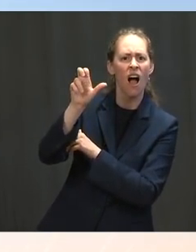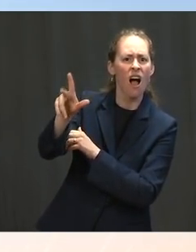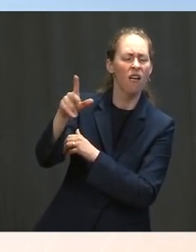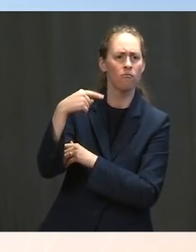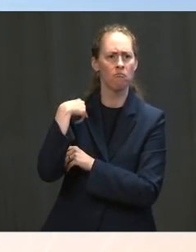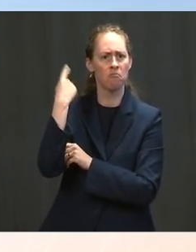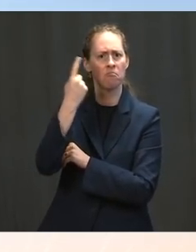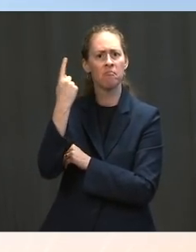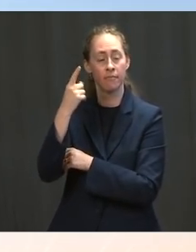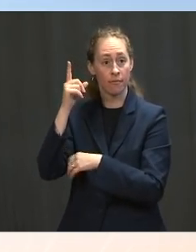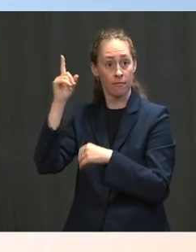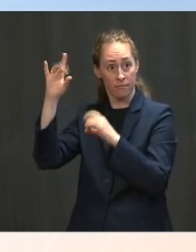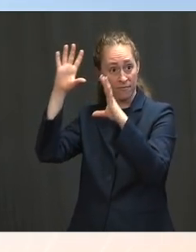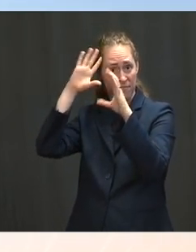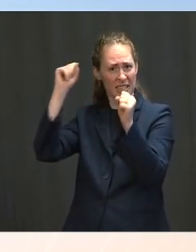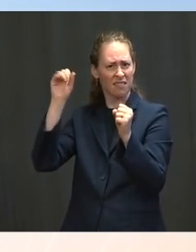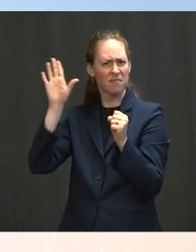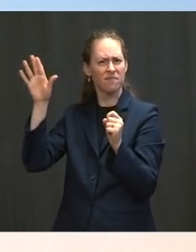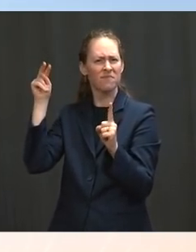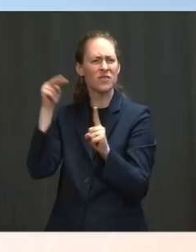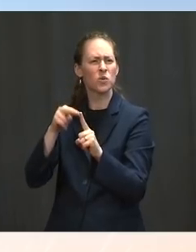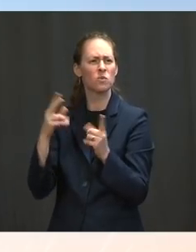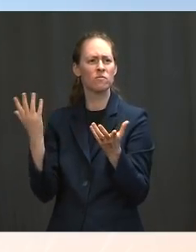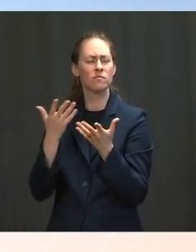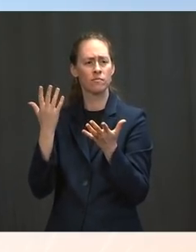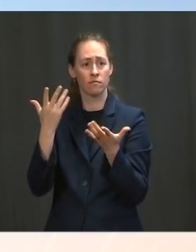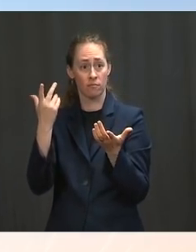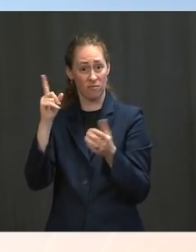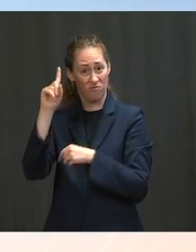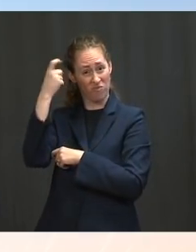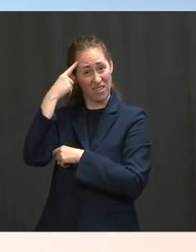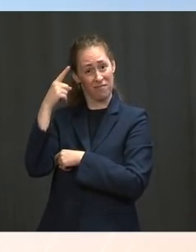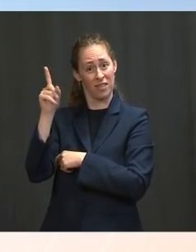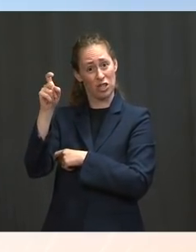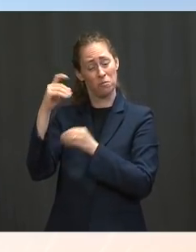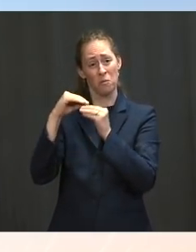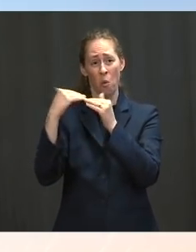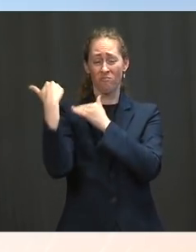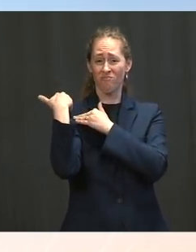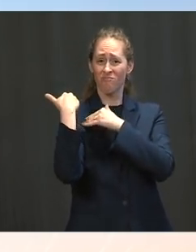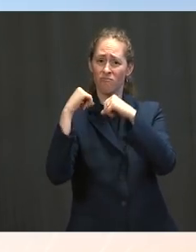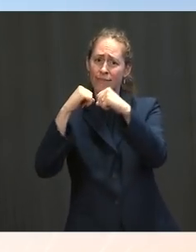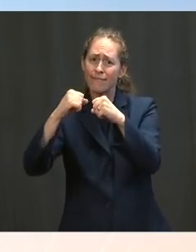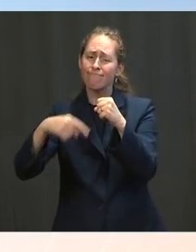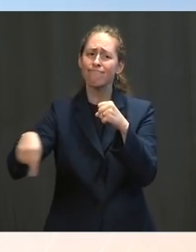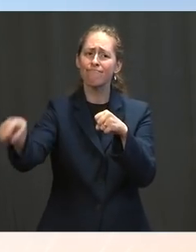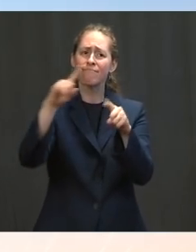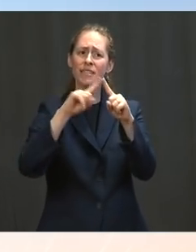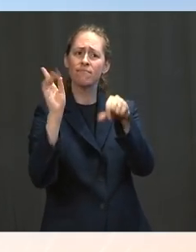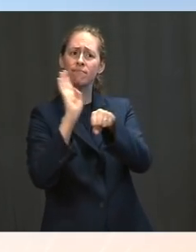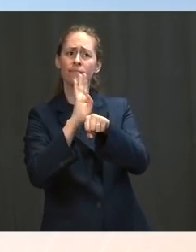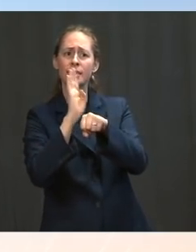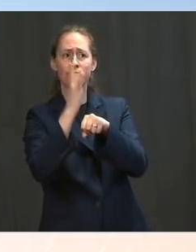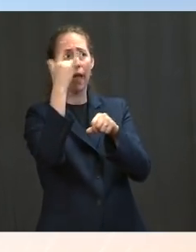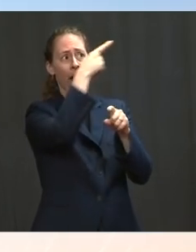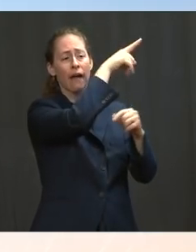that it's the role of government to protect businesses and private citizens from cyber -- aggressive cyber actions like this --